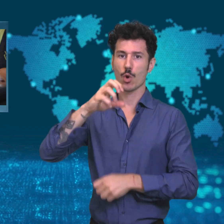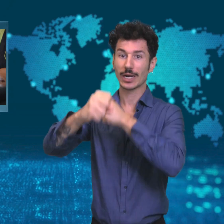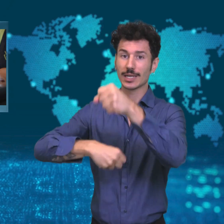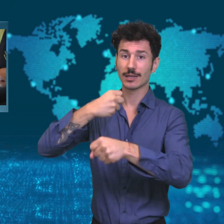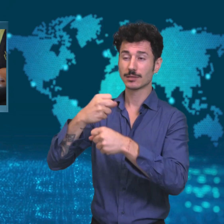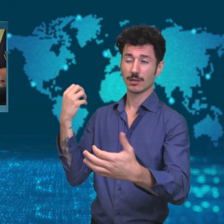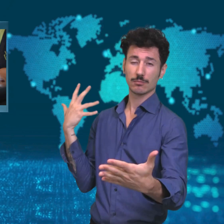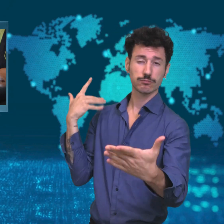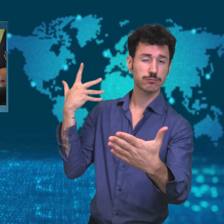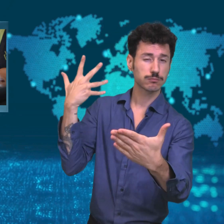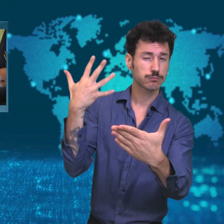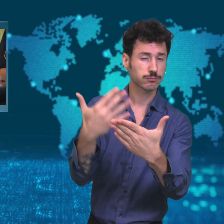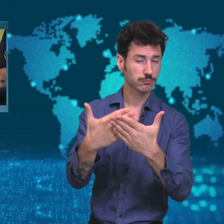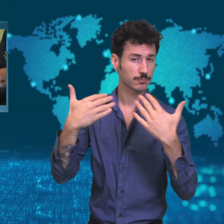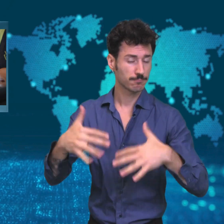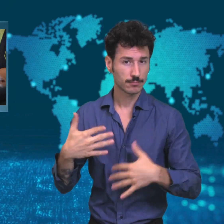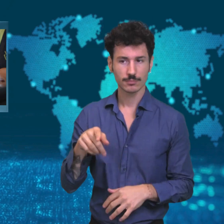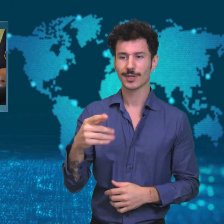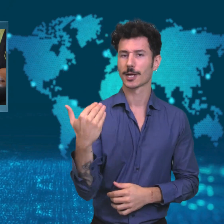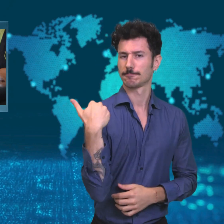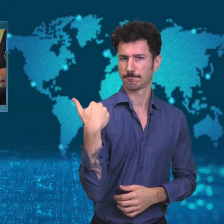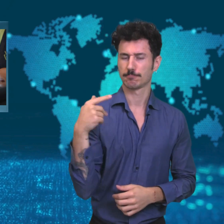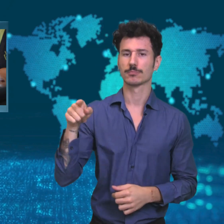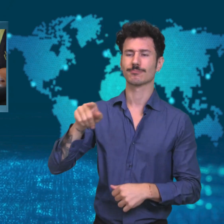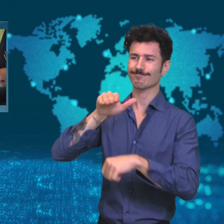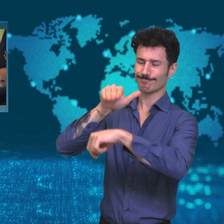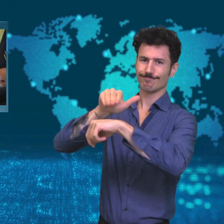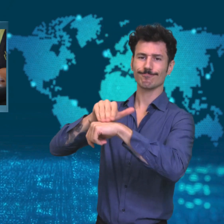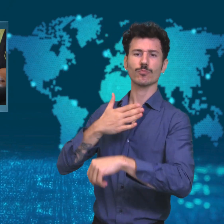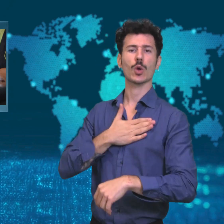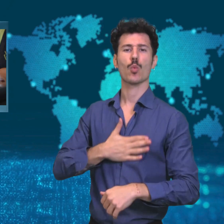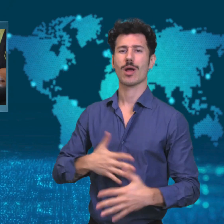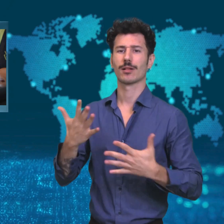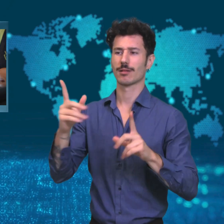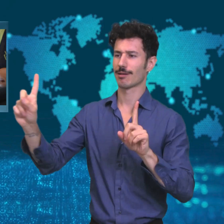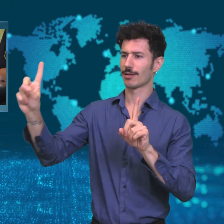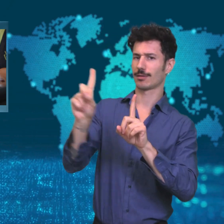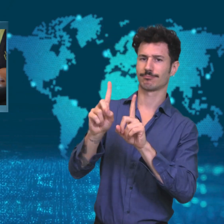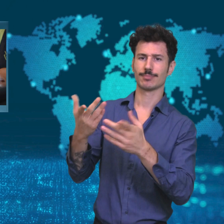Recently, he requested to be euthanized,